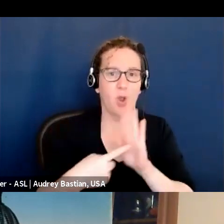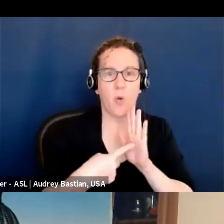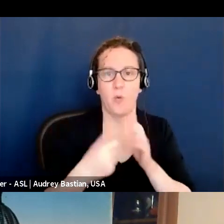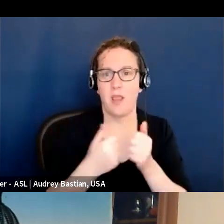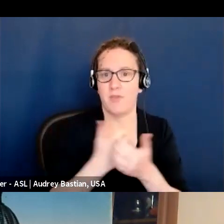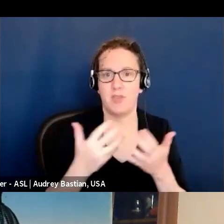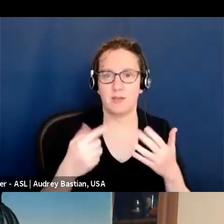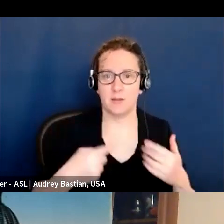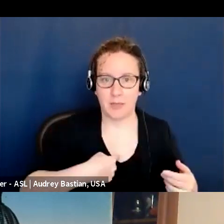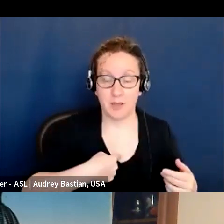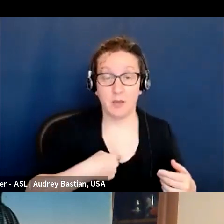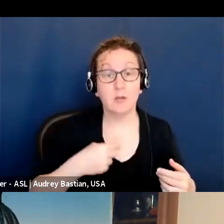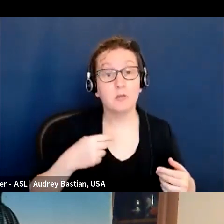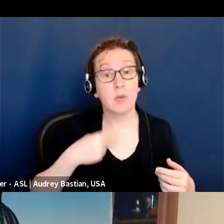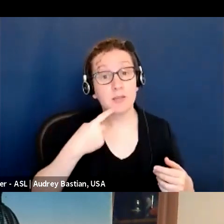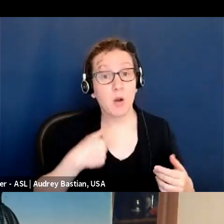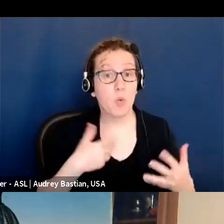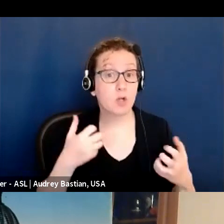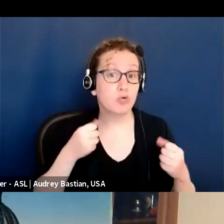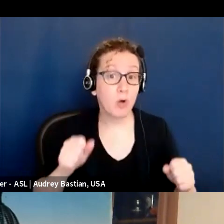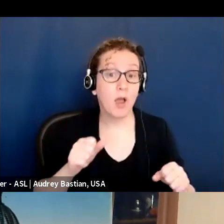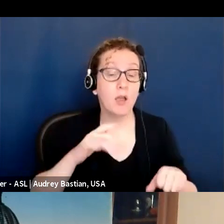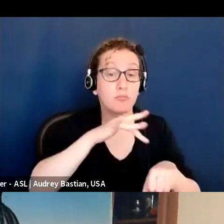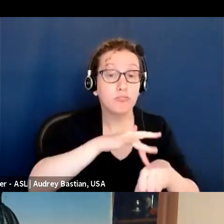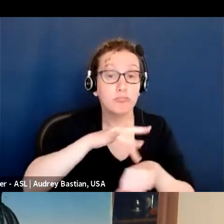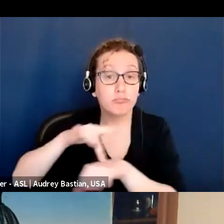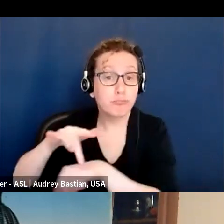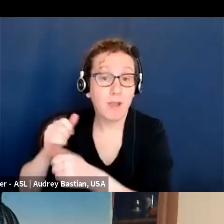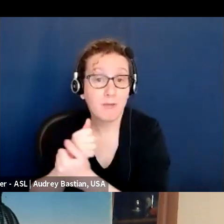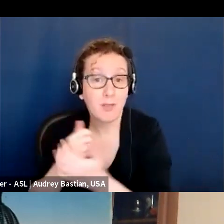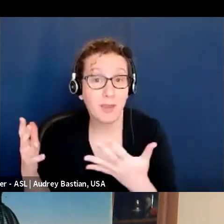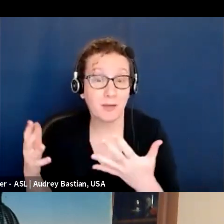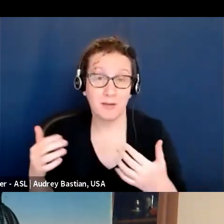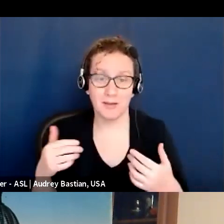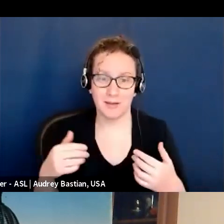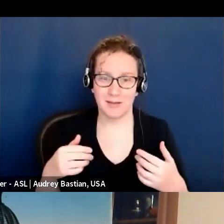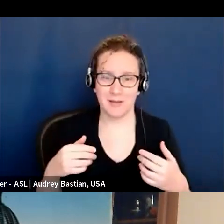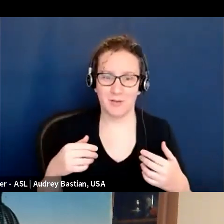because I said that I want to try everything. And that phrase, they were like, if you want to